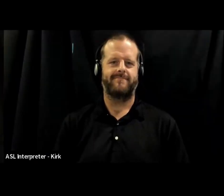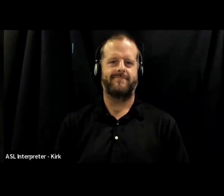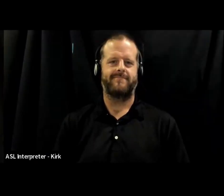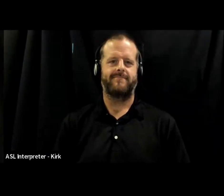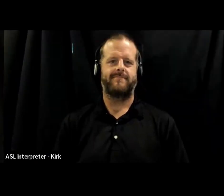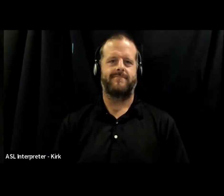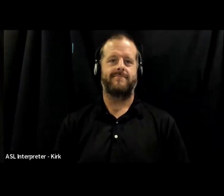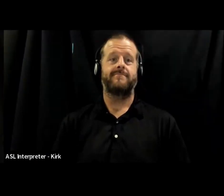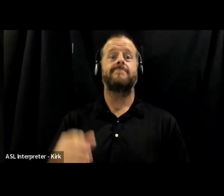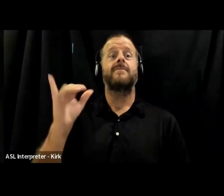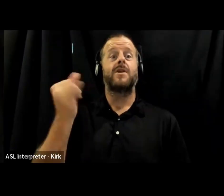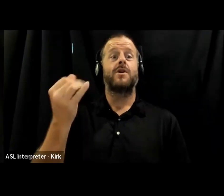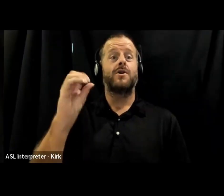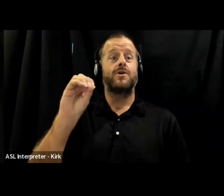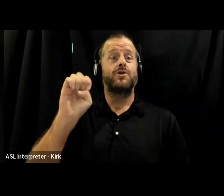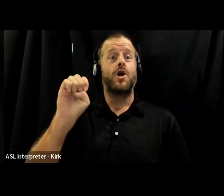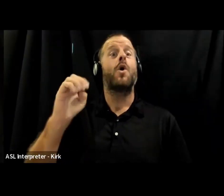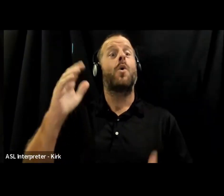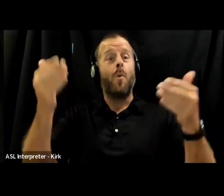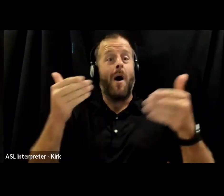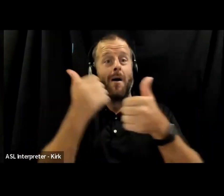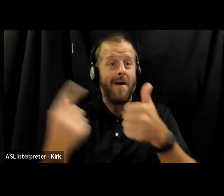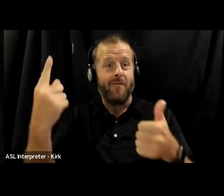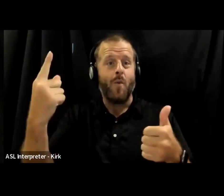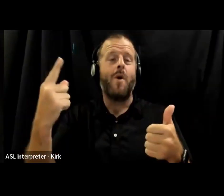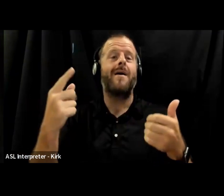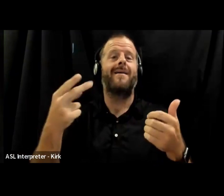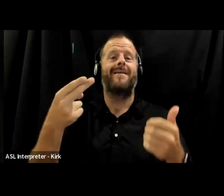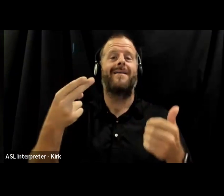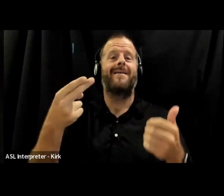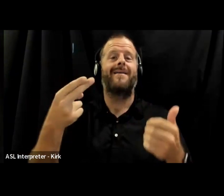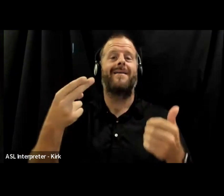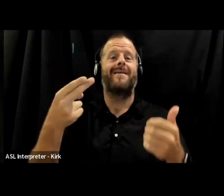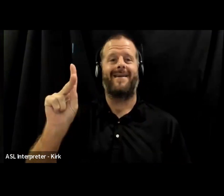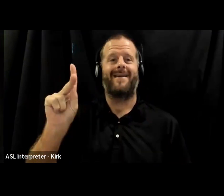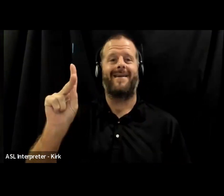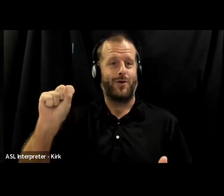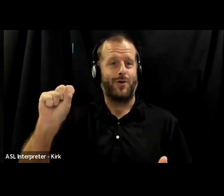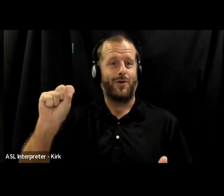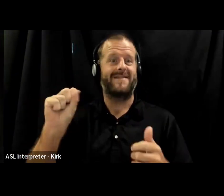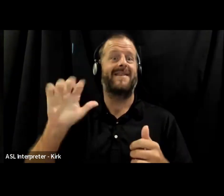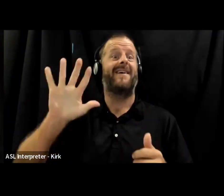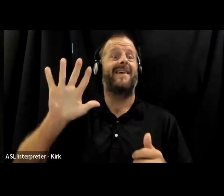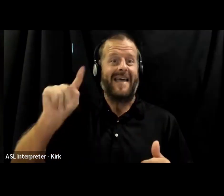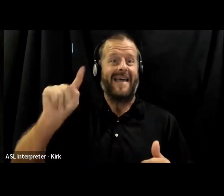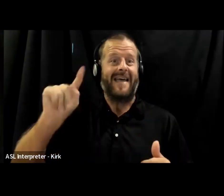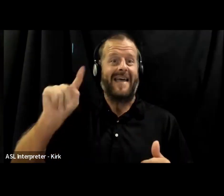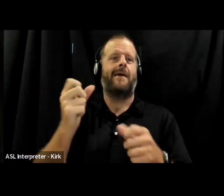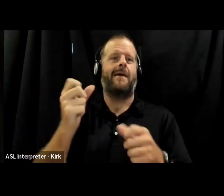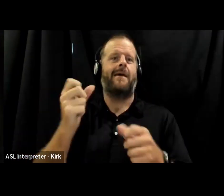Welcome everyone to Helen Keller Services fifth annual NDEAM webinar.